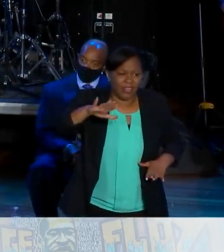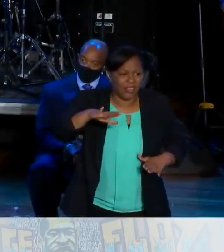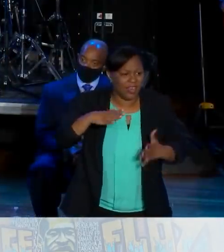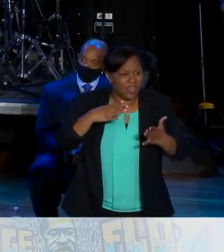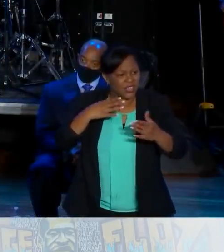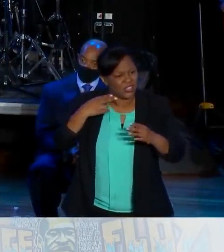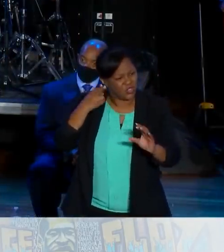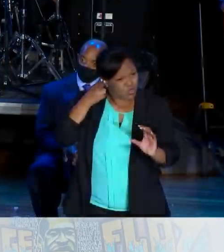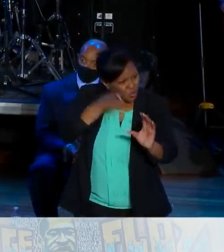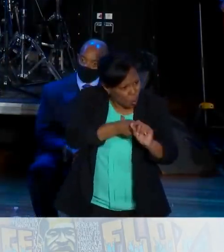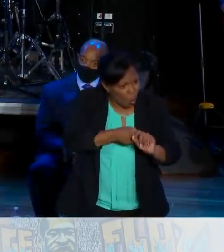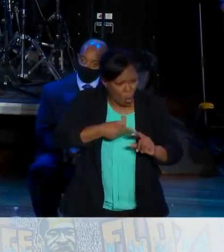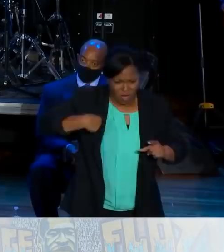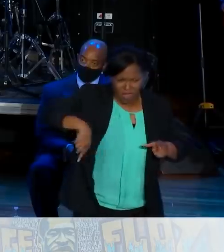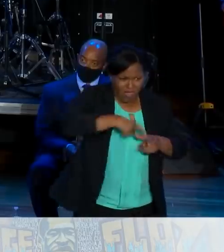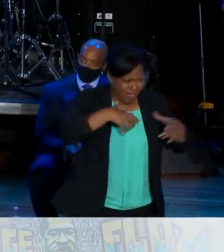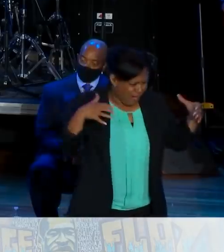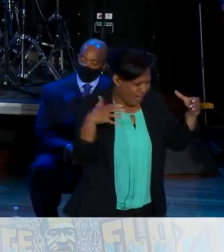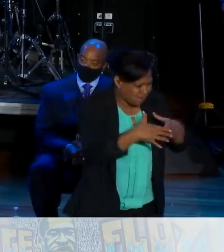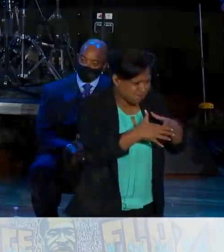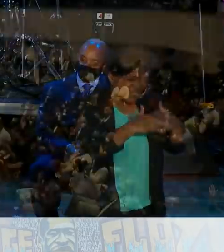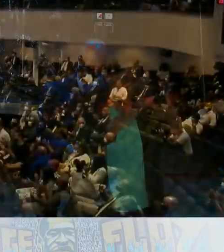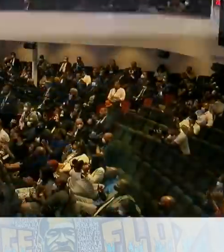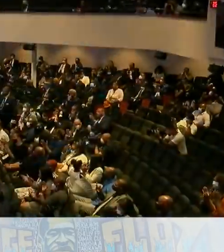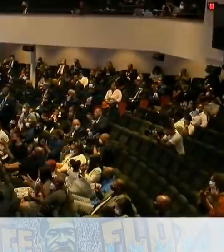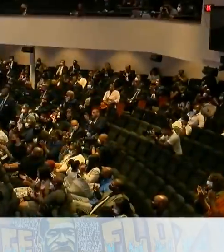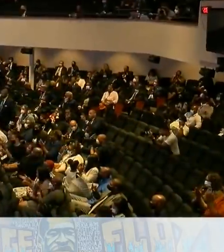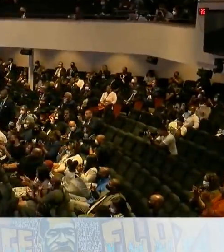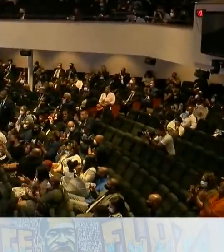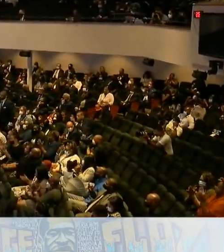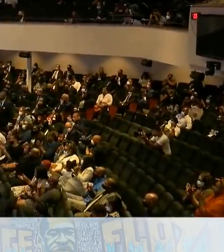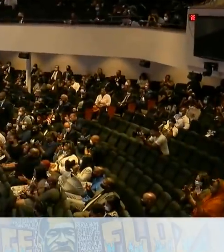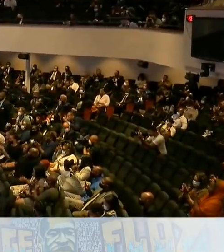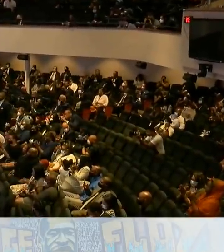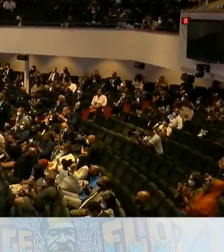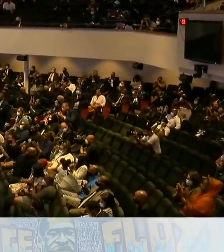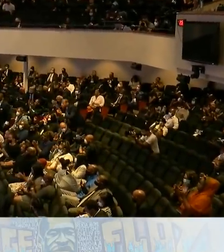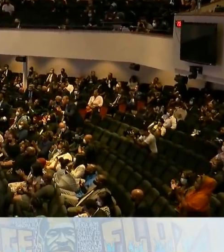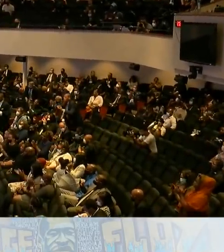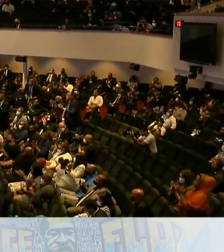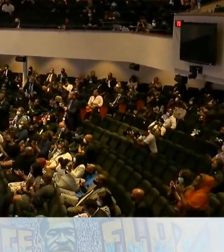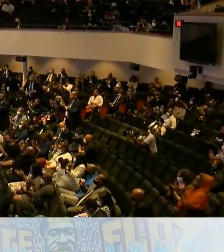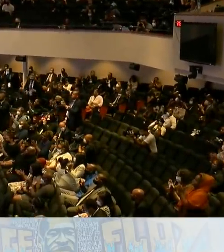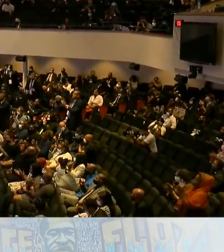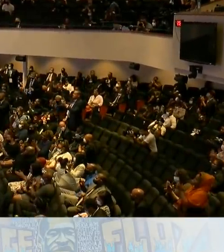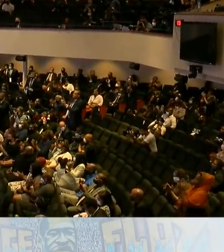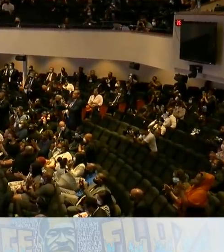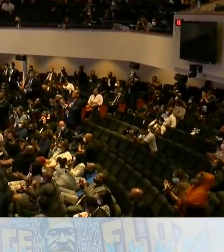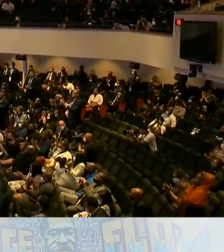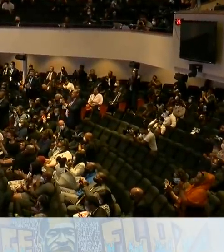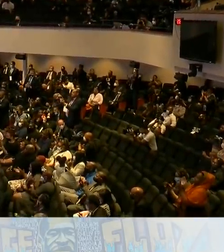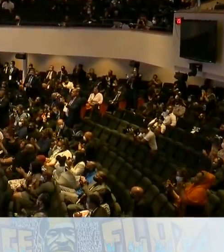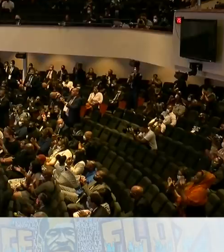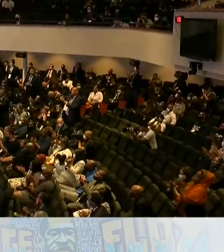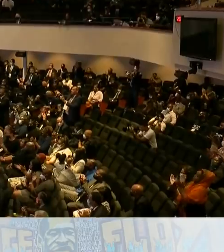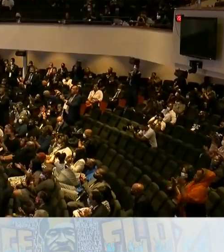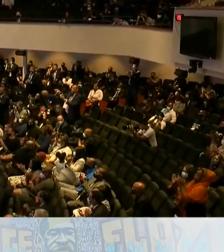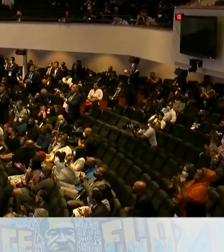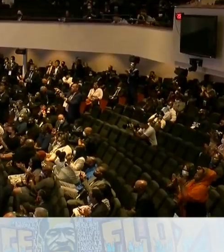WE MEMORIALIZE GEORGE FLOYD, DO NOT COOPERATE WITH EVIL. PROTEST AGAINST EVIL. JOIN THE YOUNG PEOPLE IN THE